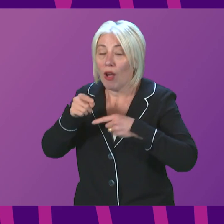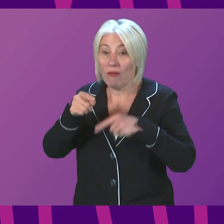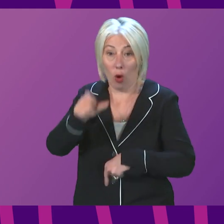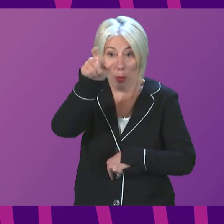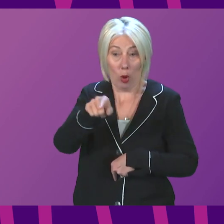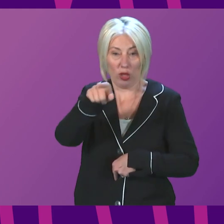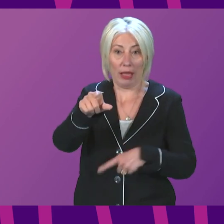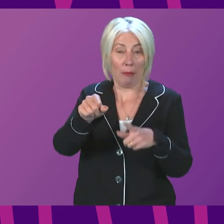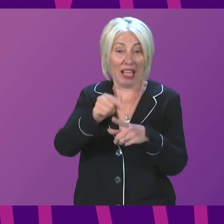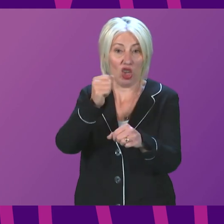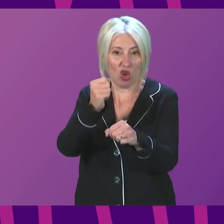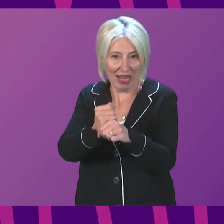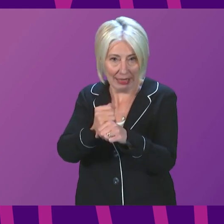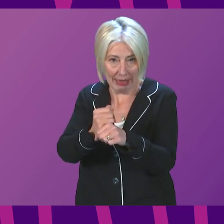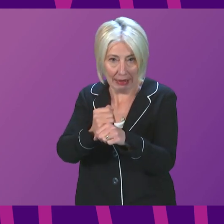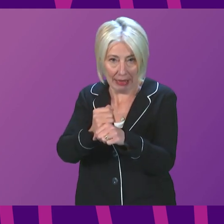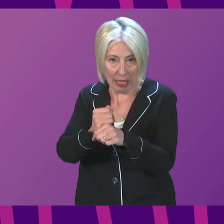of the behaviour than for its victim.